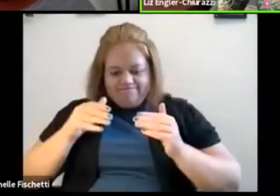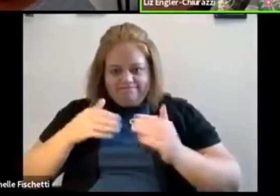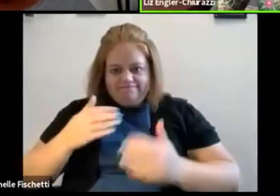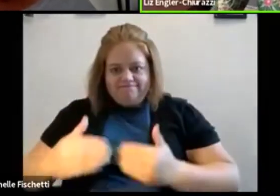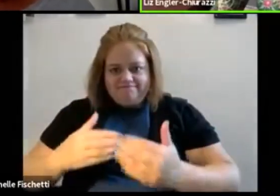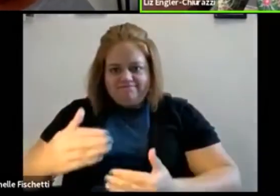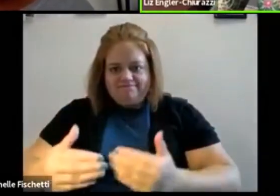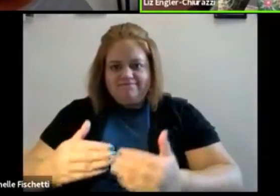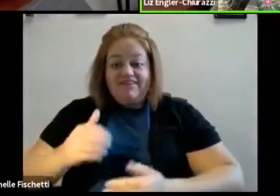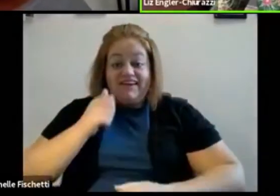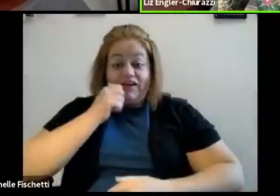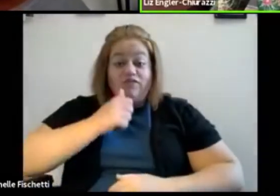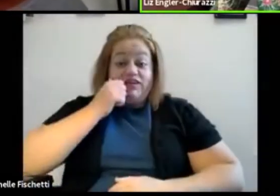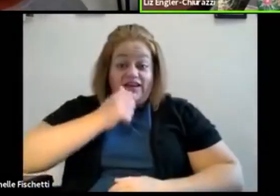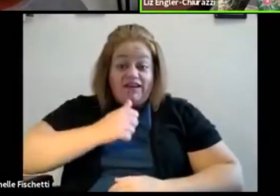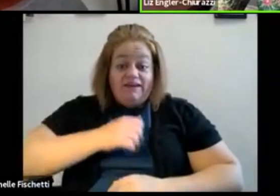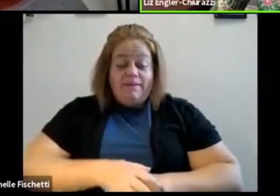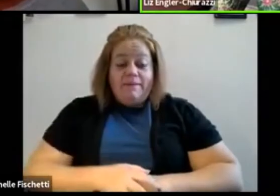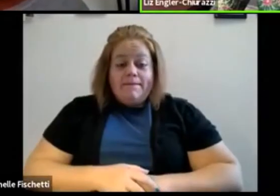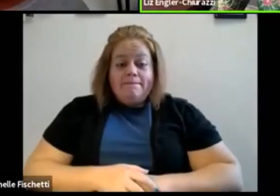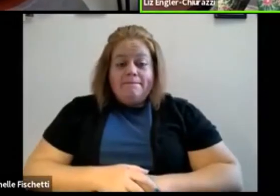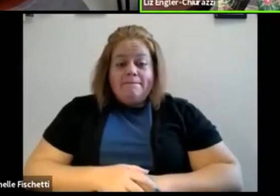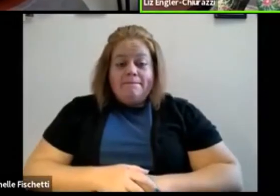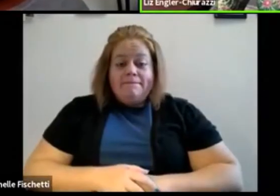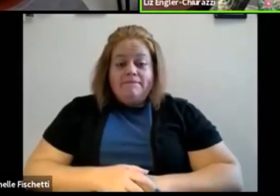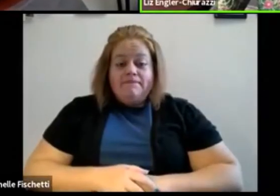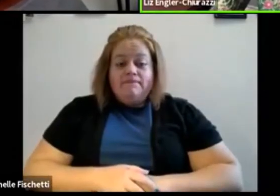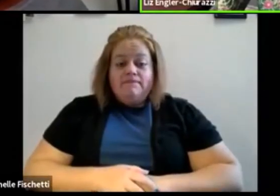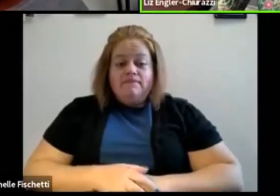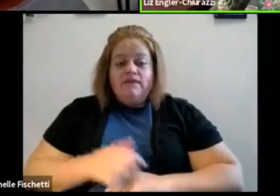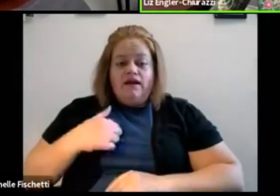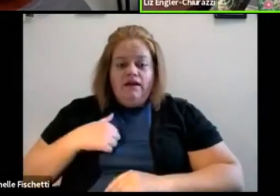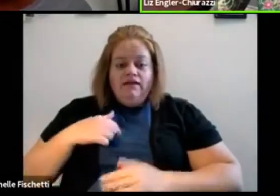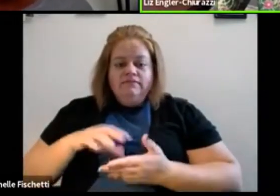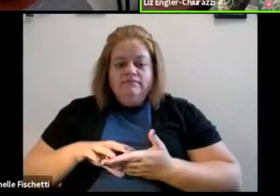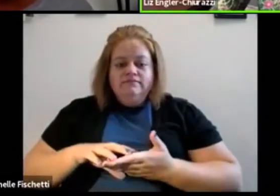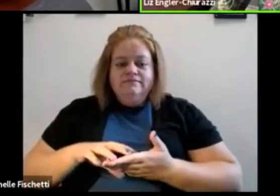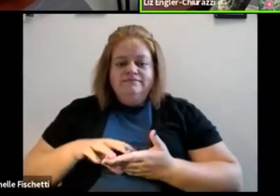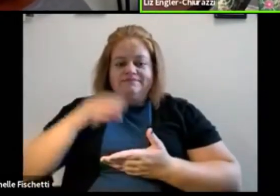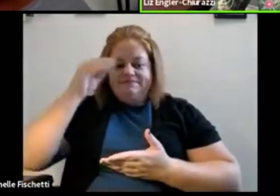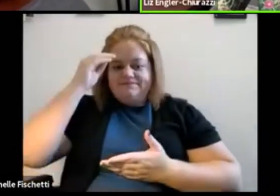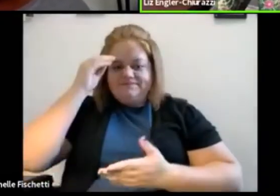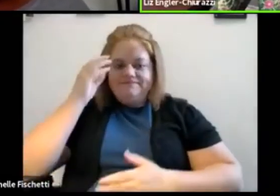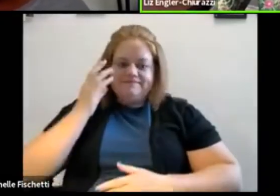single day and as I gained those skills and gained understanding in that field